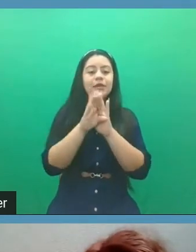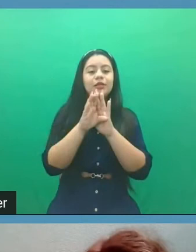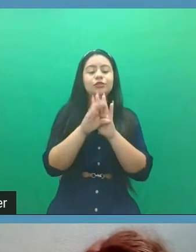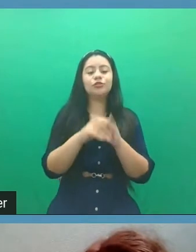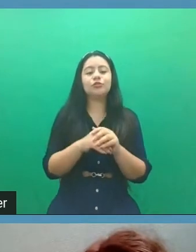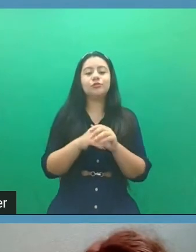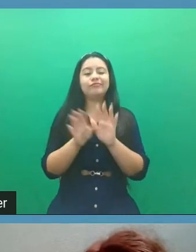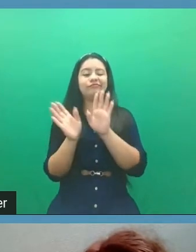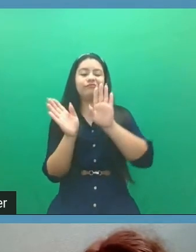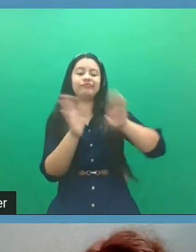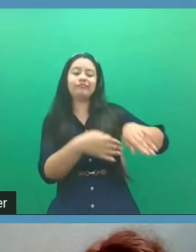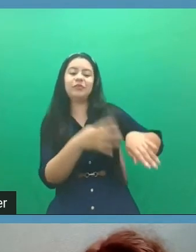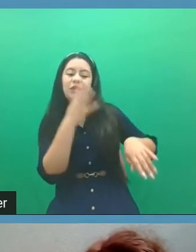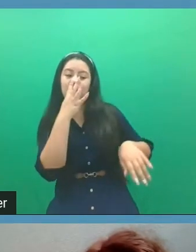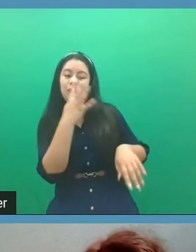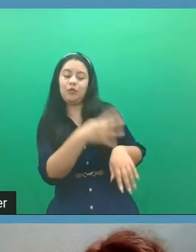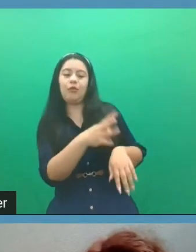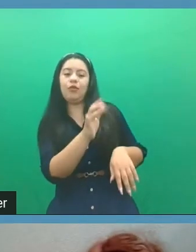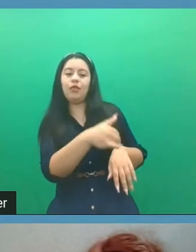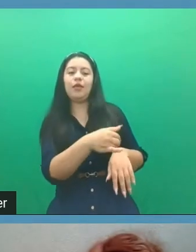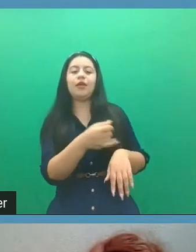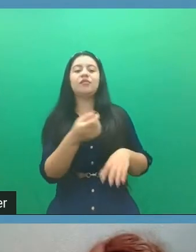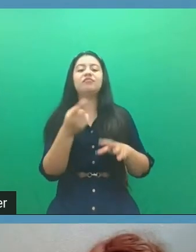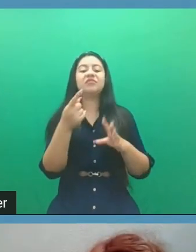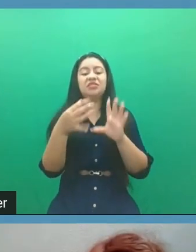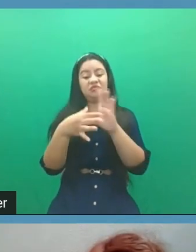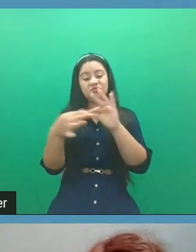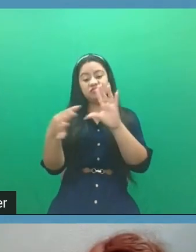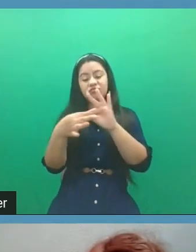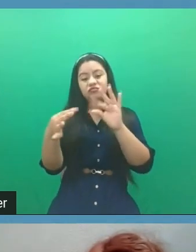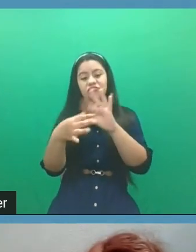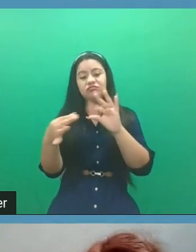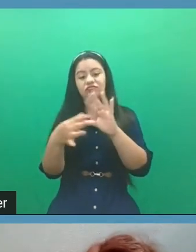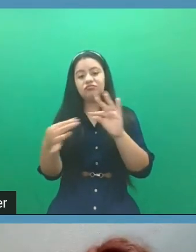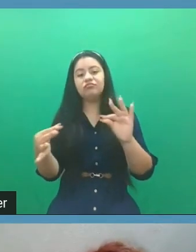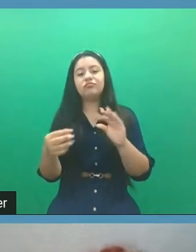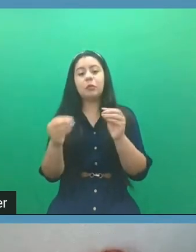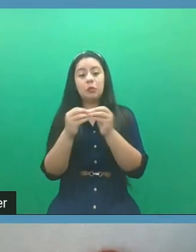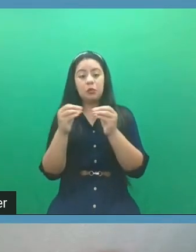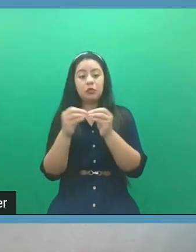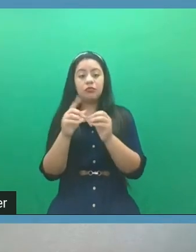and simply providing a longer form description of the piece? Absolutely, I would do both. I would